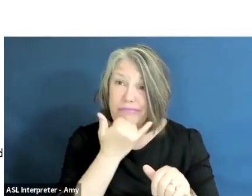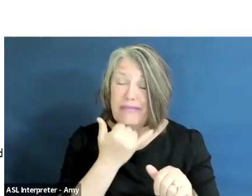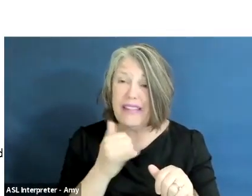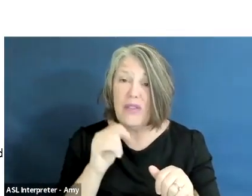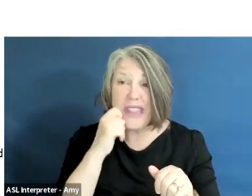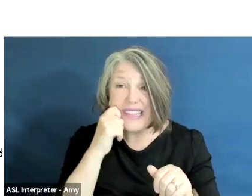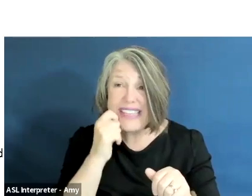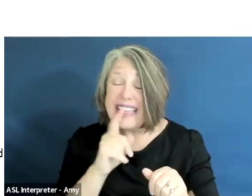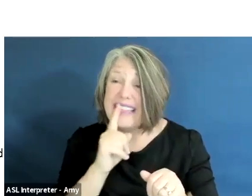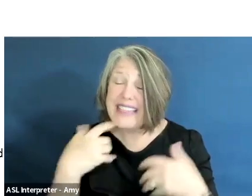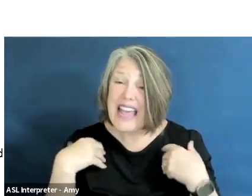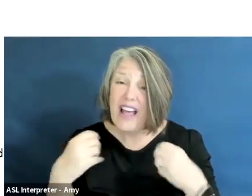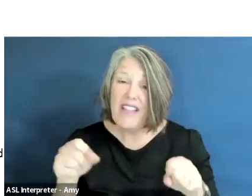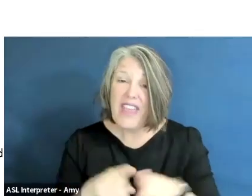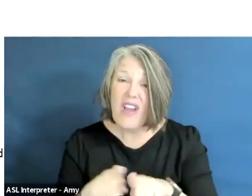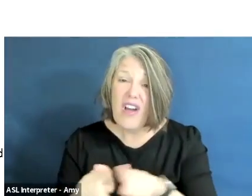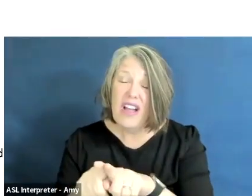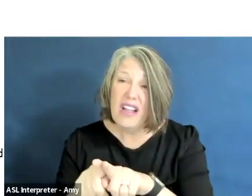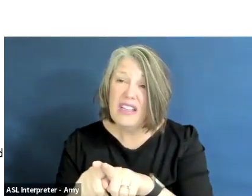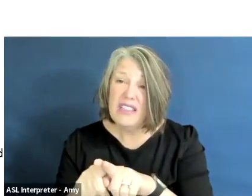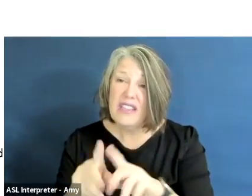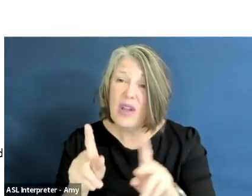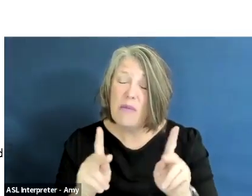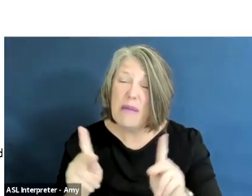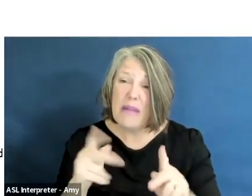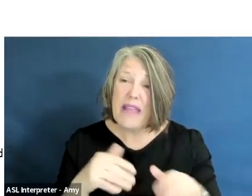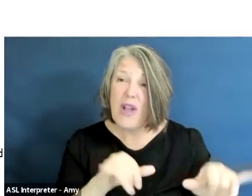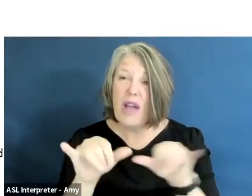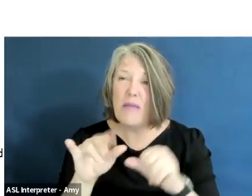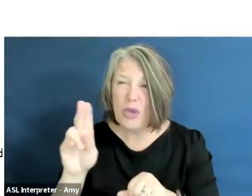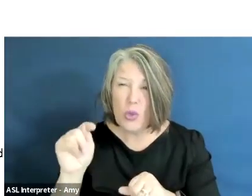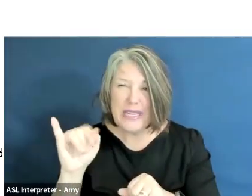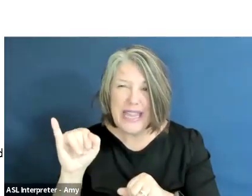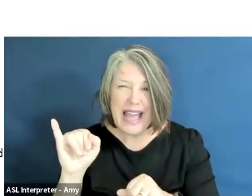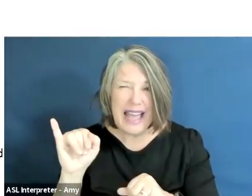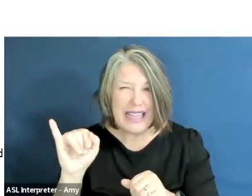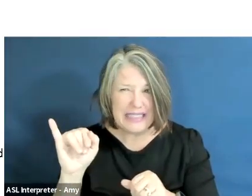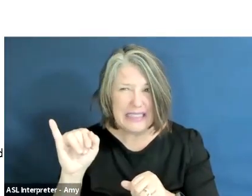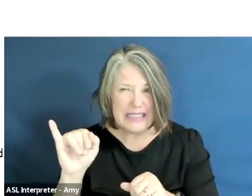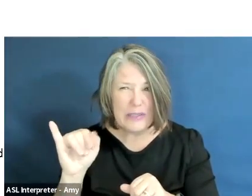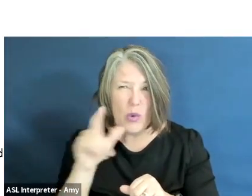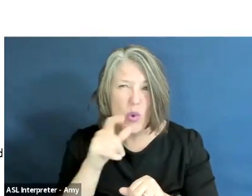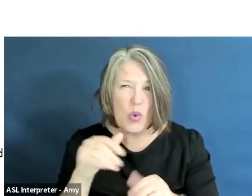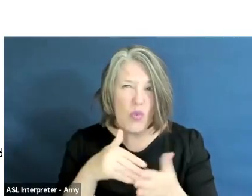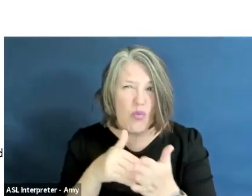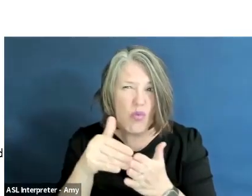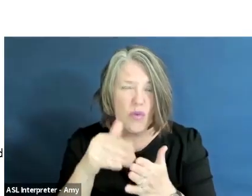Also, if people have common UTIs, how to prevent those during pregnancy as